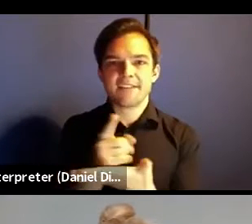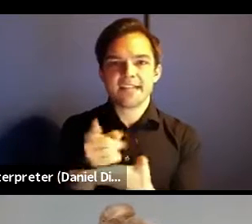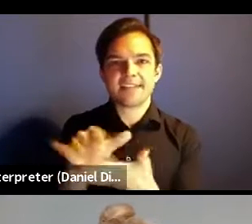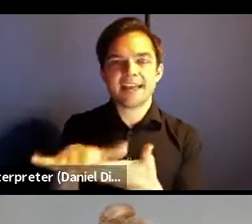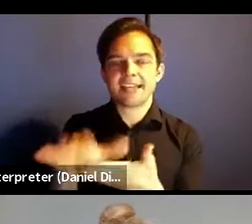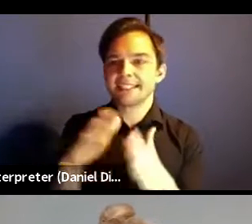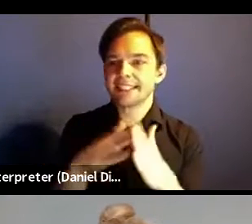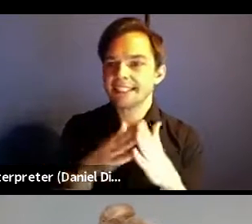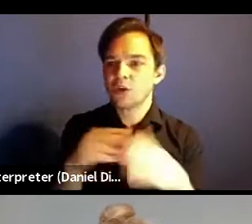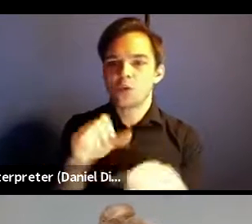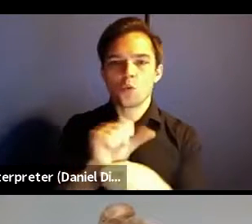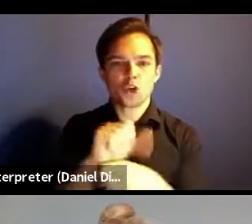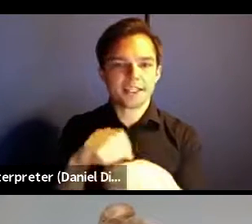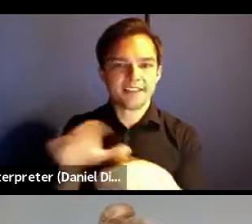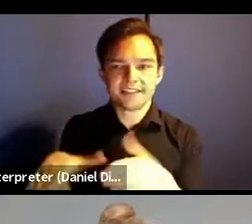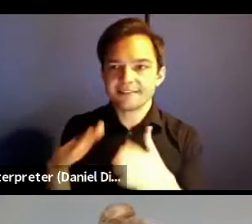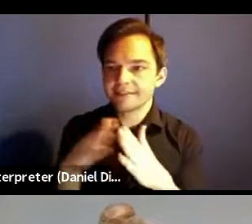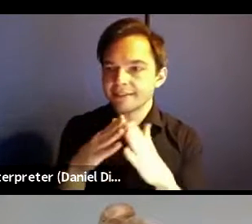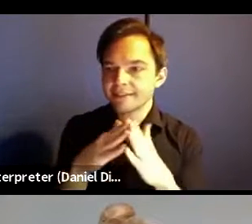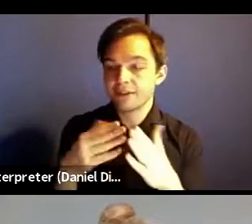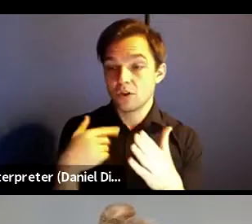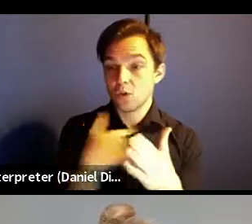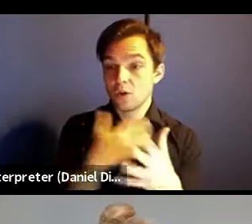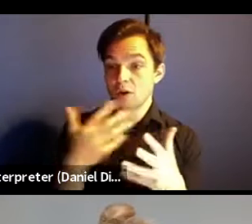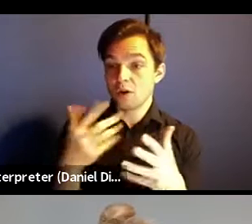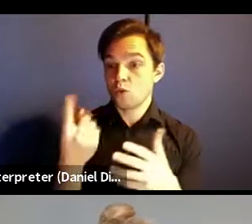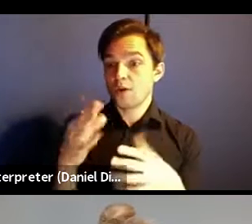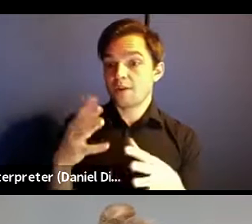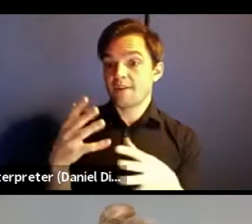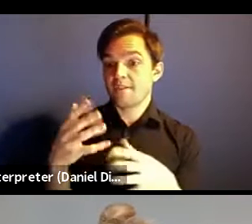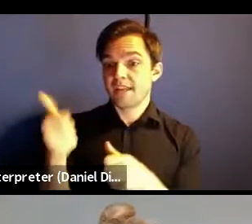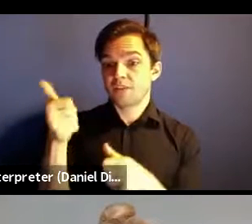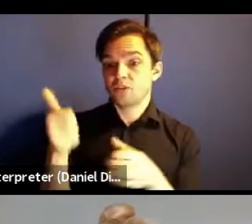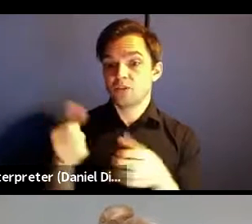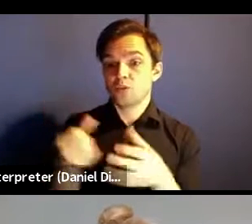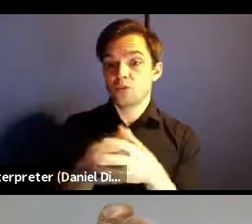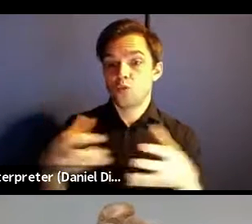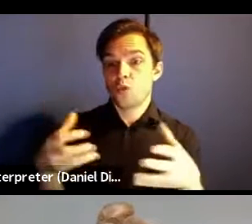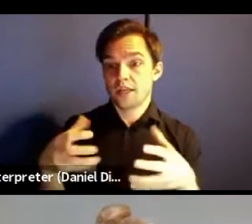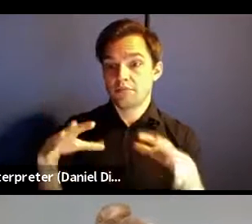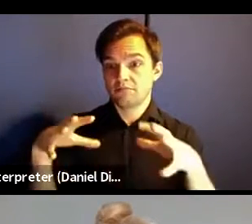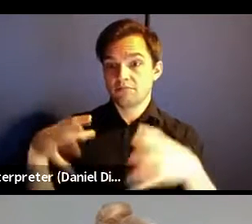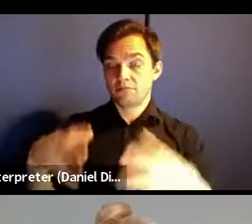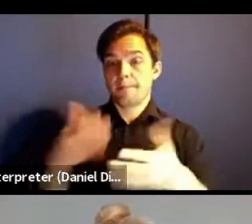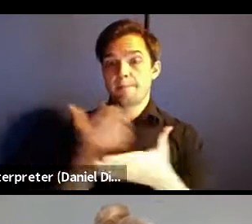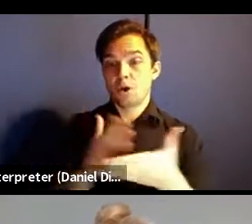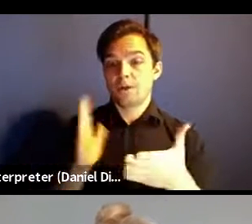And because we're one of the fastest growing segments of our city's population